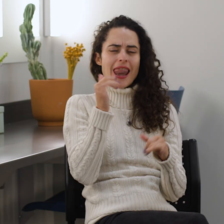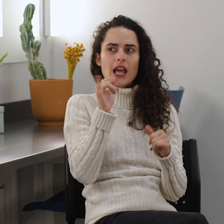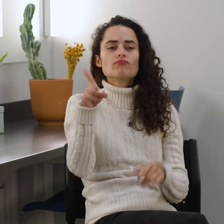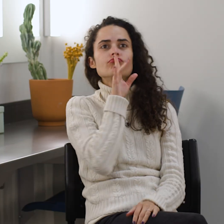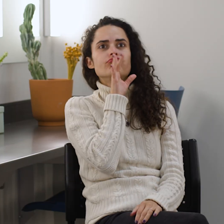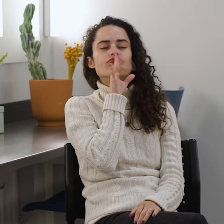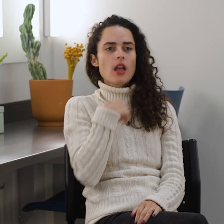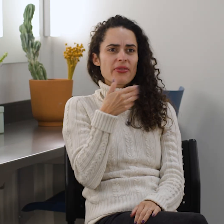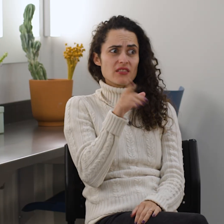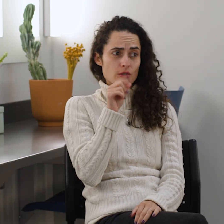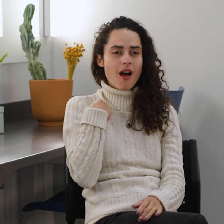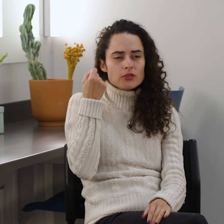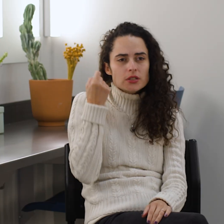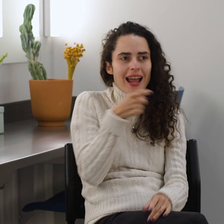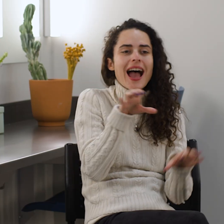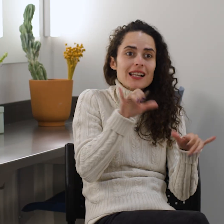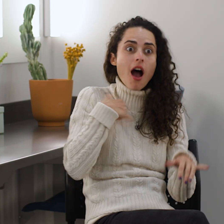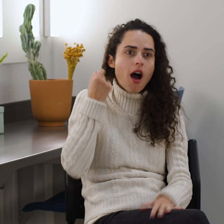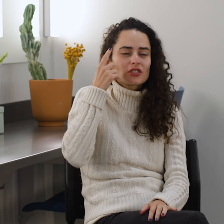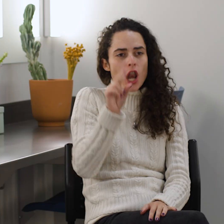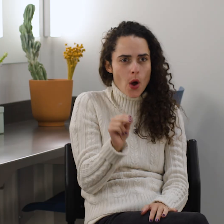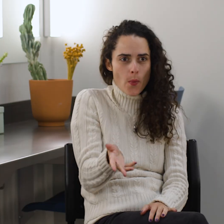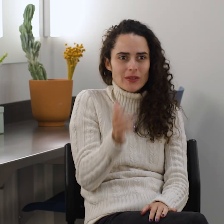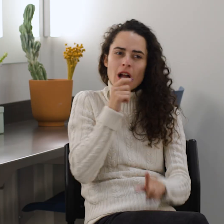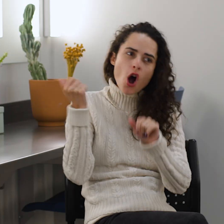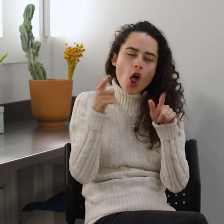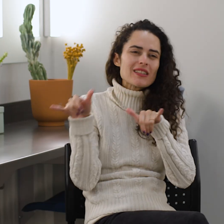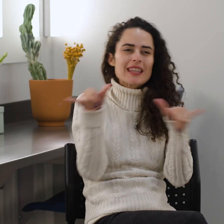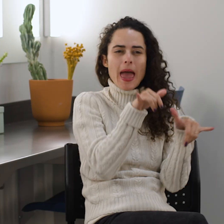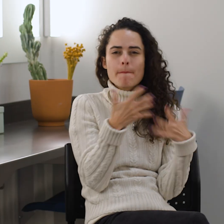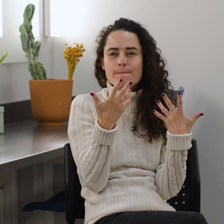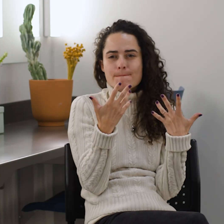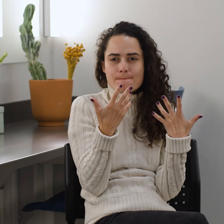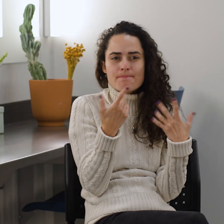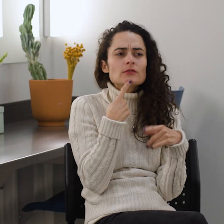“If everyone is speaking, do I understand them?” They’re acting like I understand, but I wouldn’t. Not all Deaf people are the same.